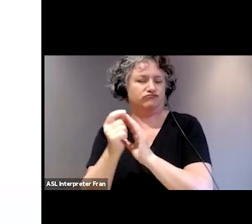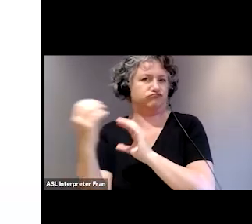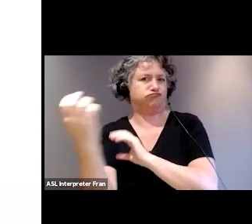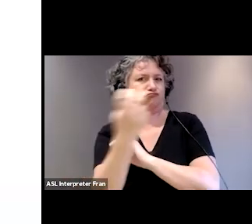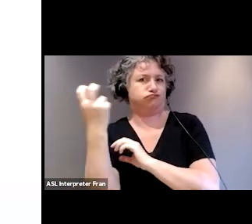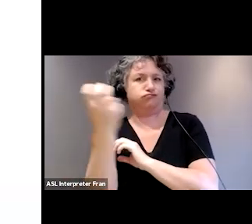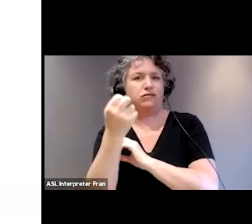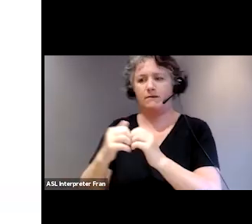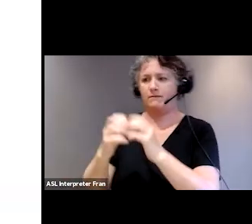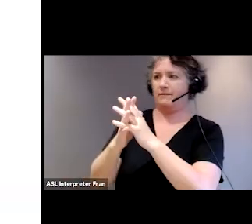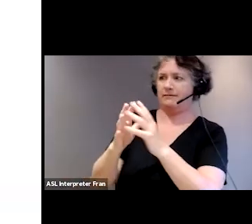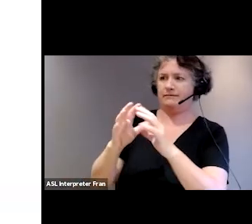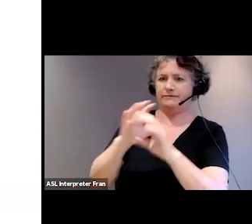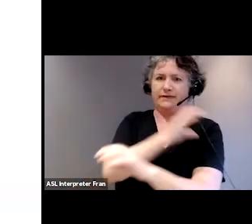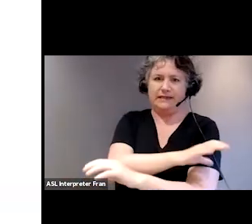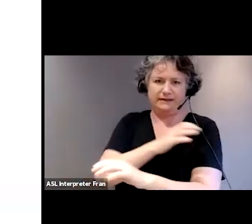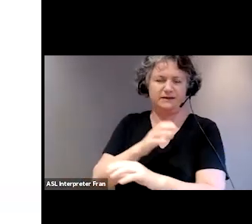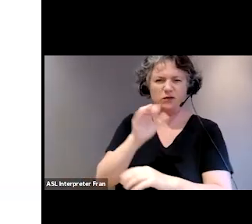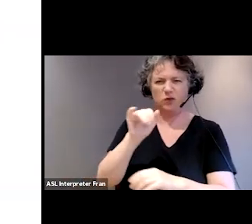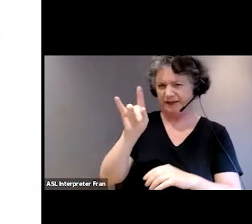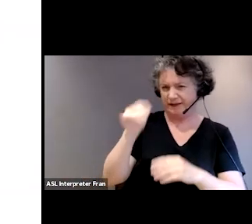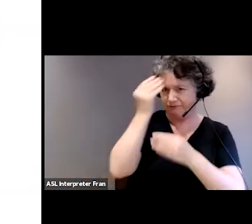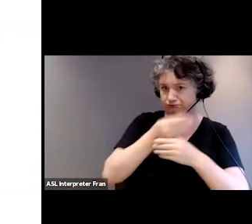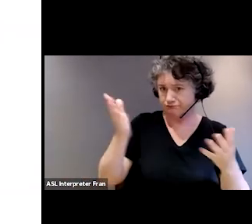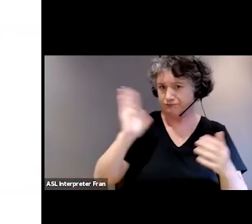same accommodations I mentioned in the past. Also if you require